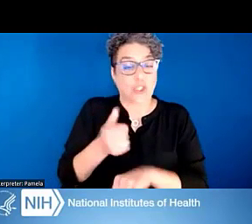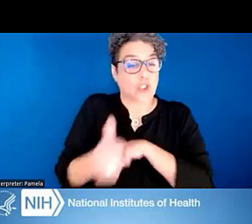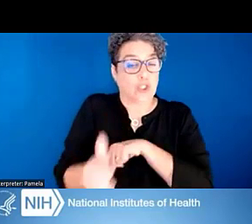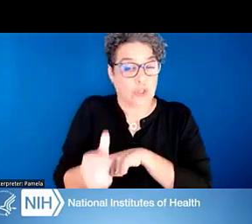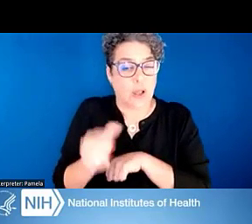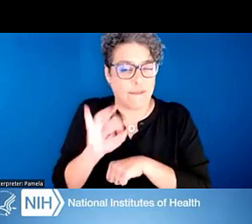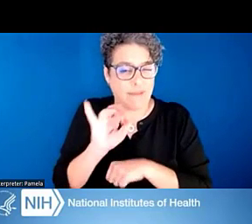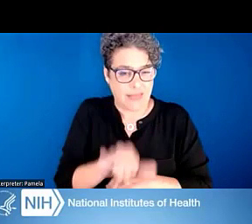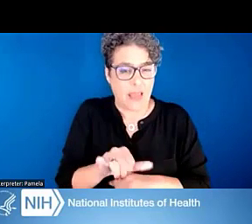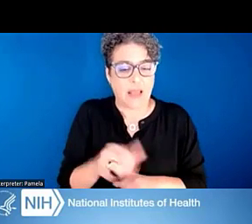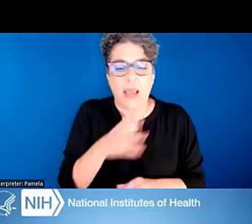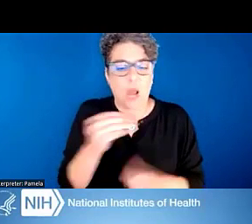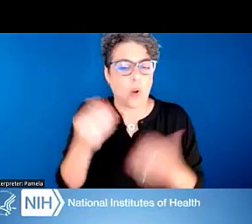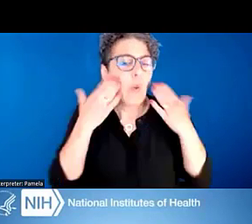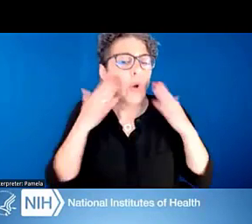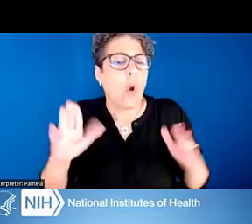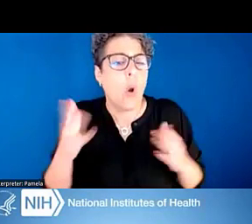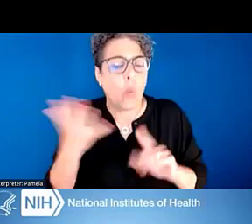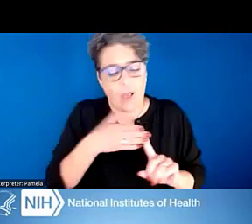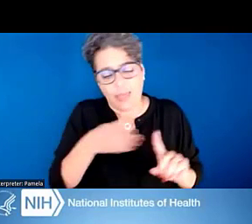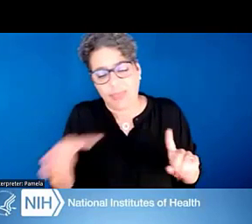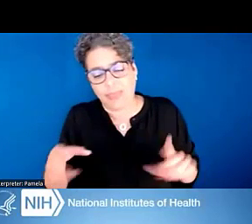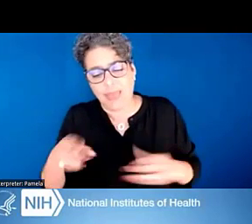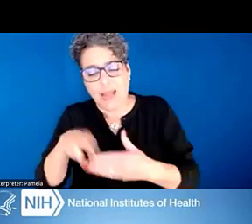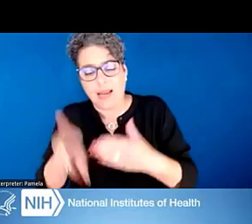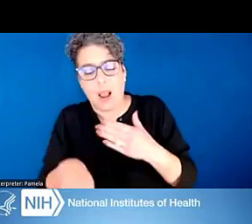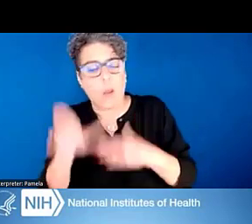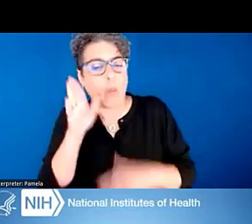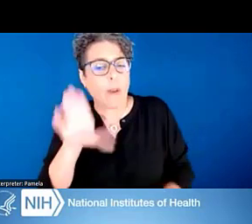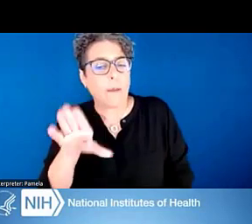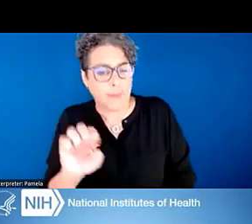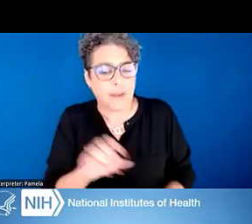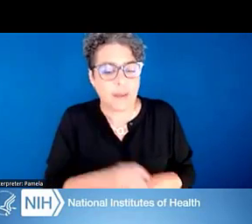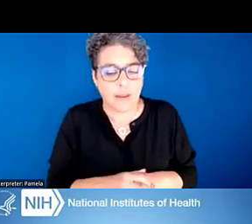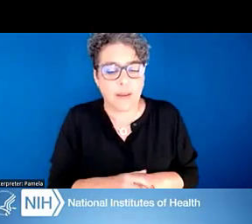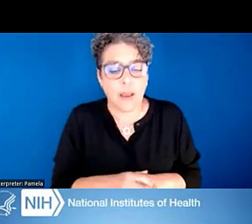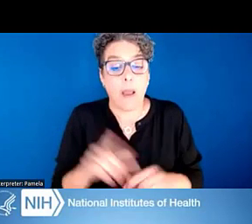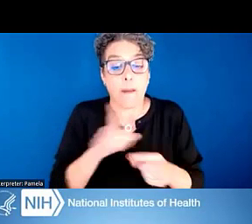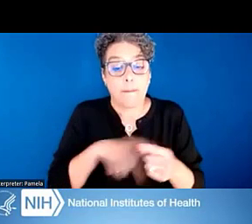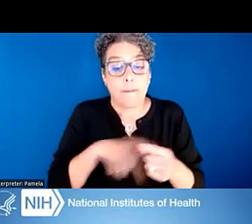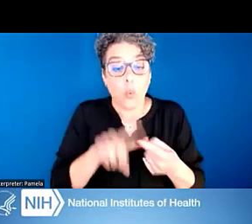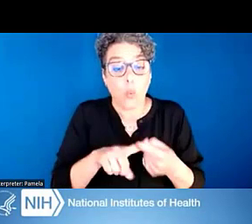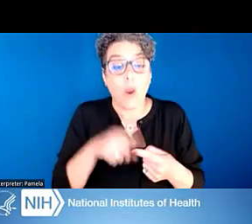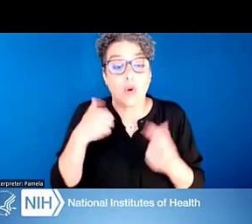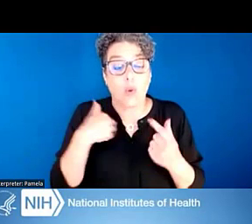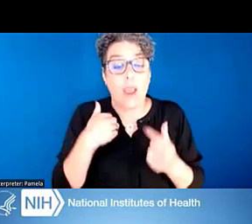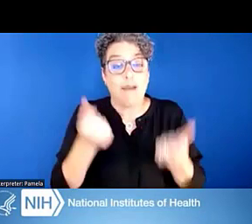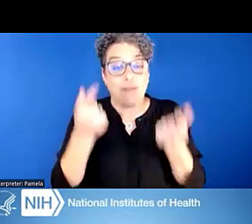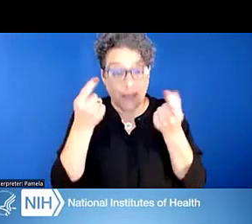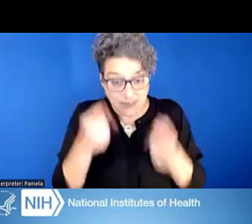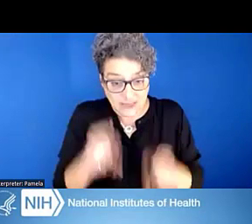But we do ask institutions notify us when there are developments that have a significant impact on the award-supported activities.